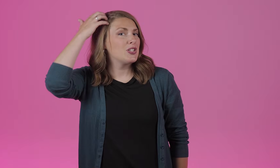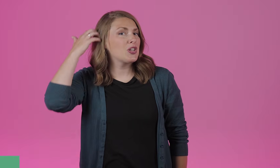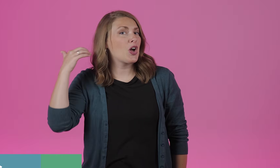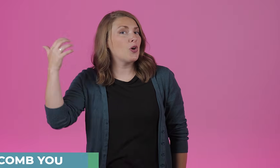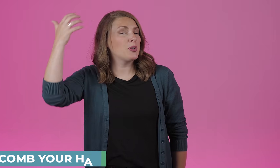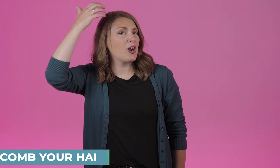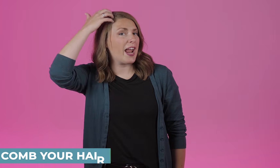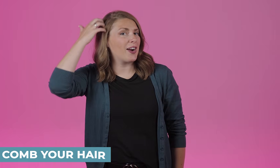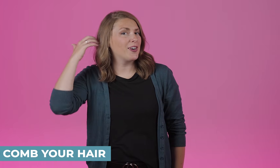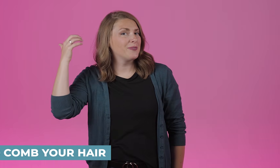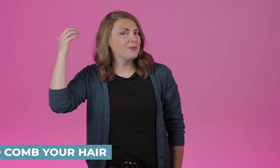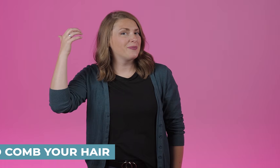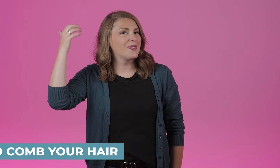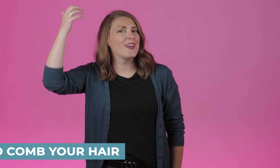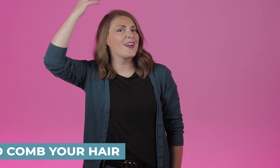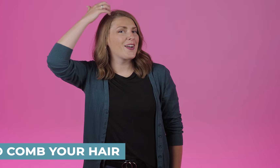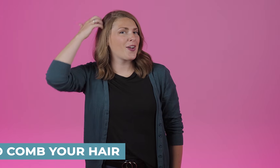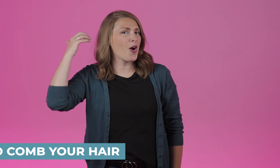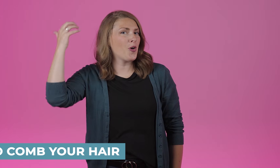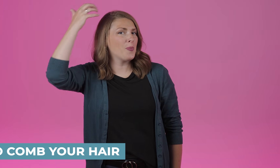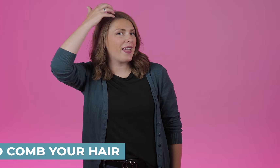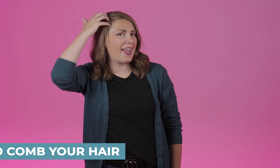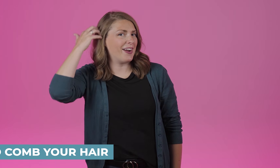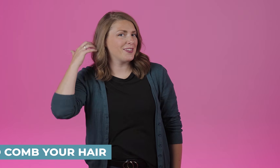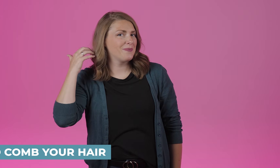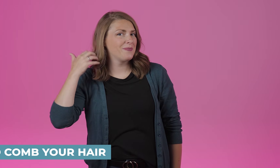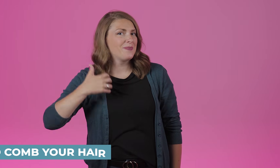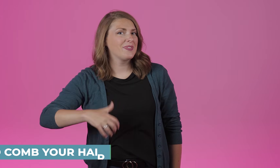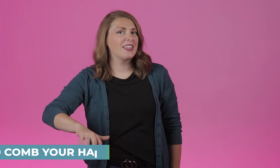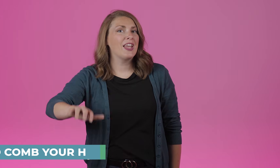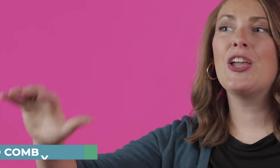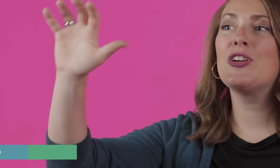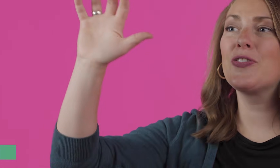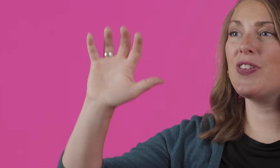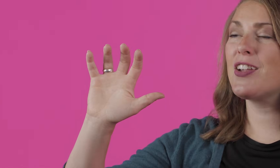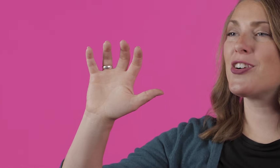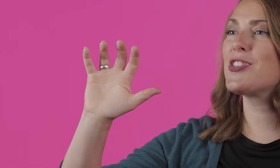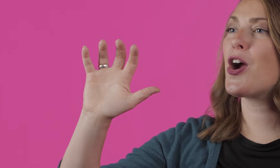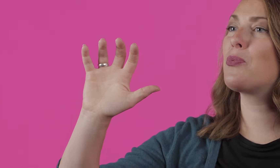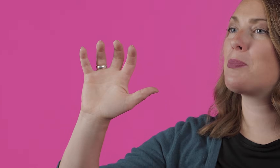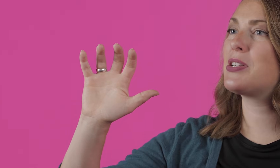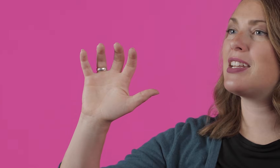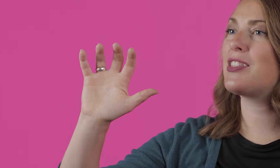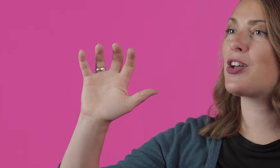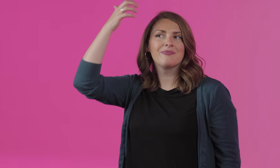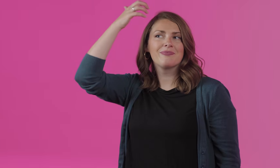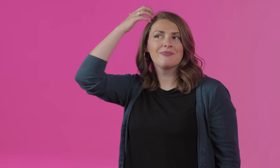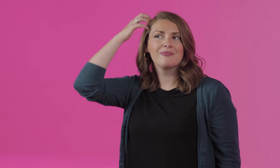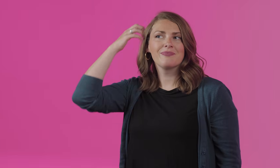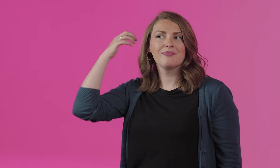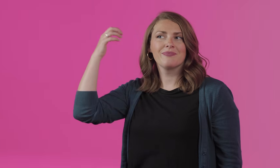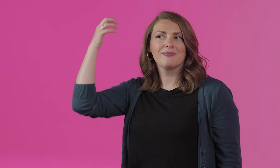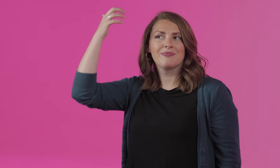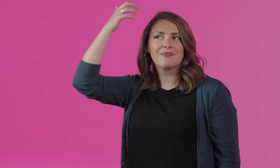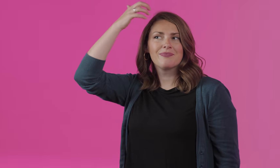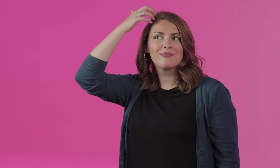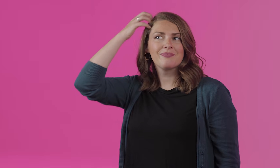'To comb your hair, comb hair,' your fingers are representing the comb combing through your hair